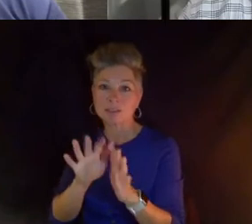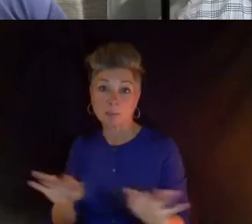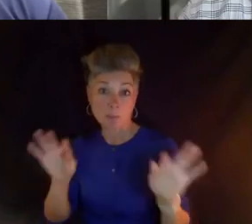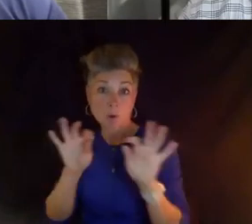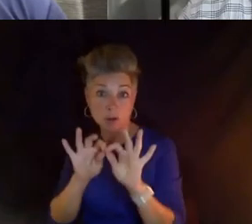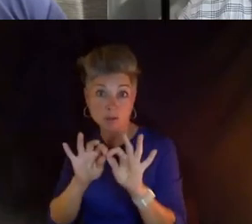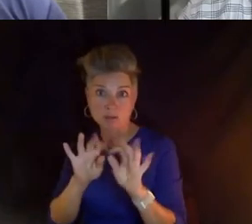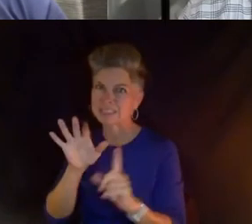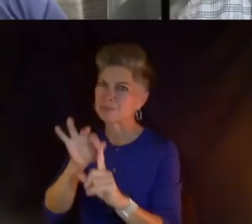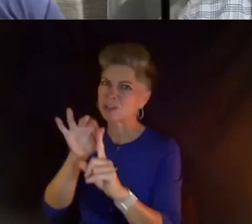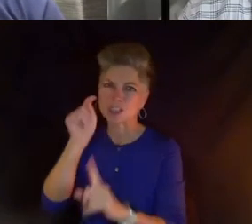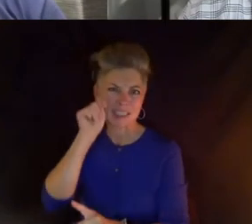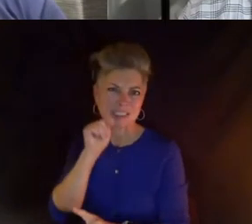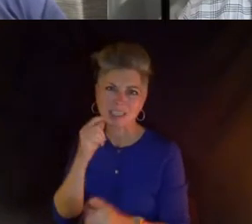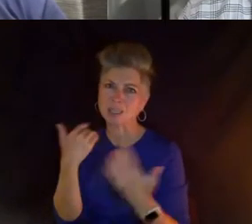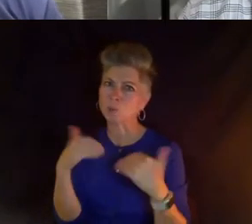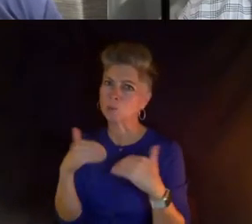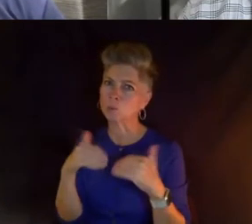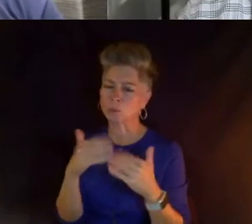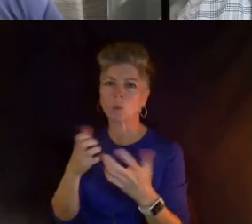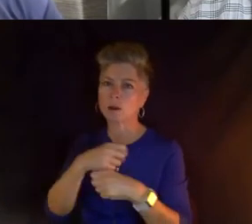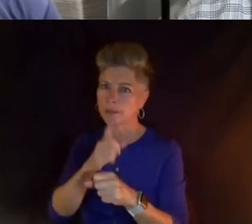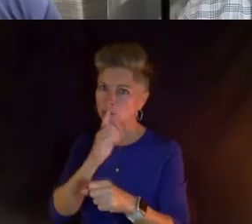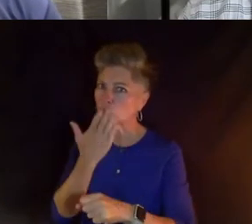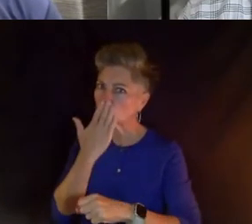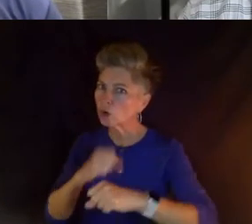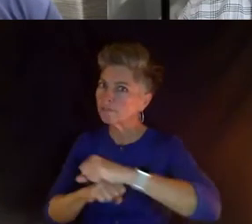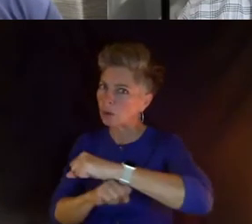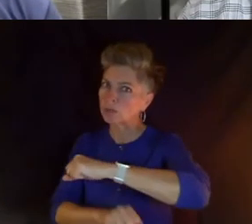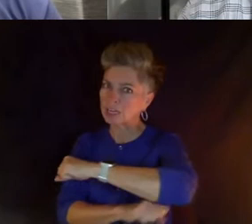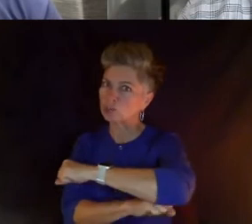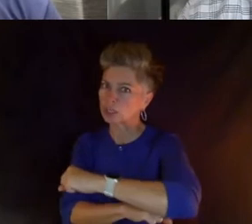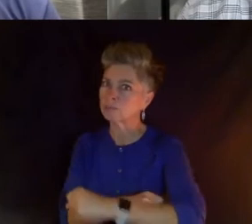that that is getting a good foundation at this point. Okay.